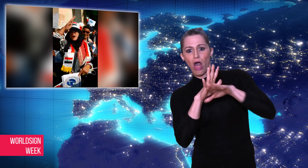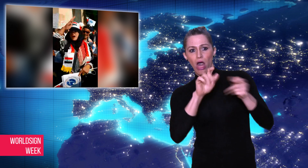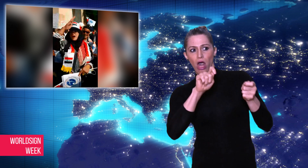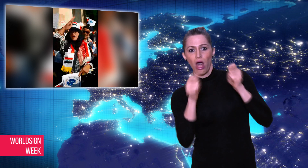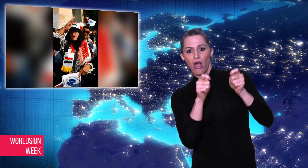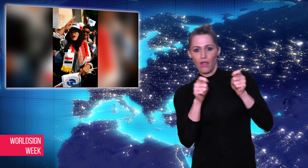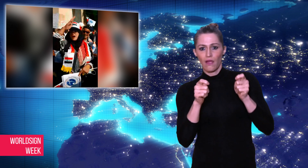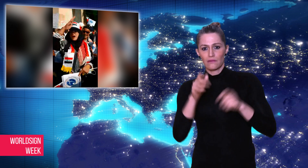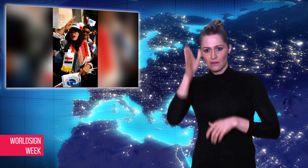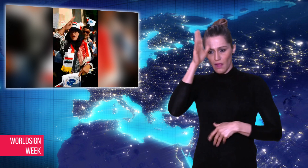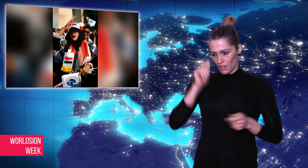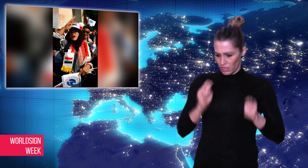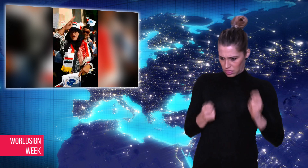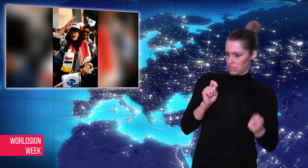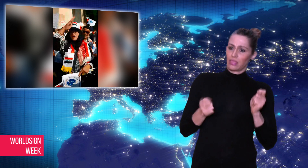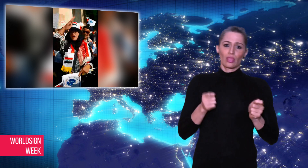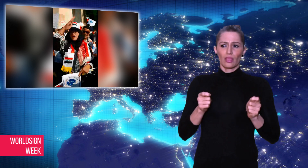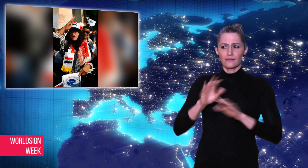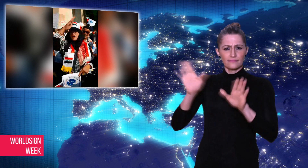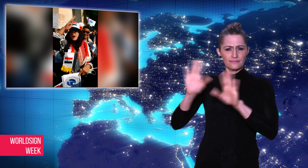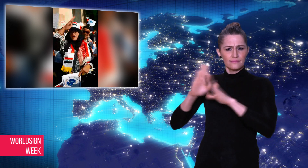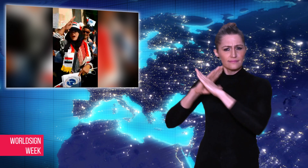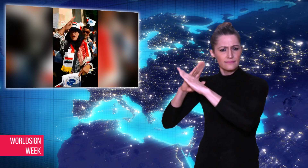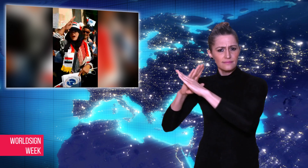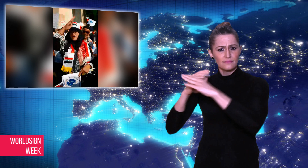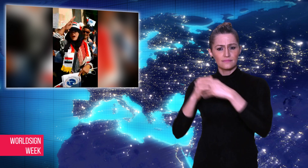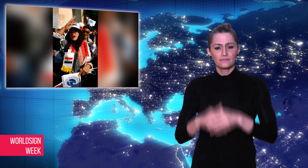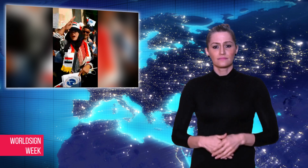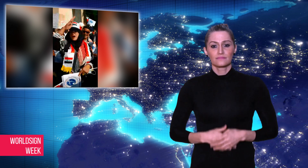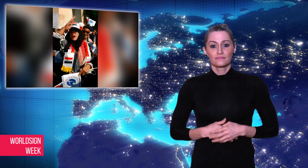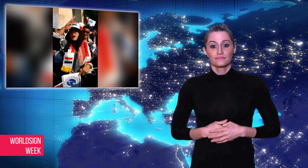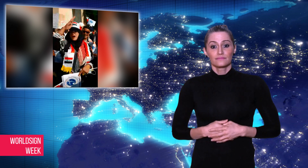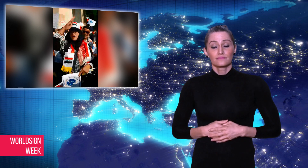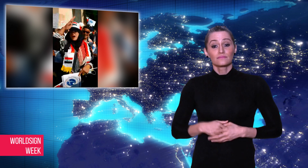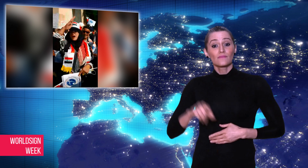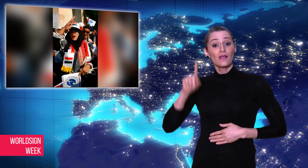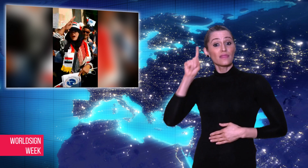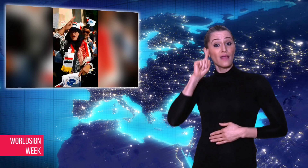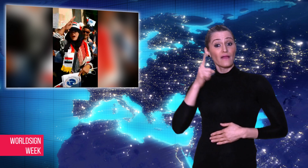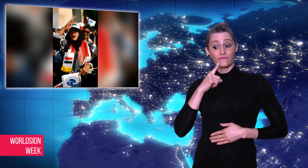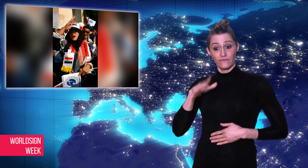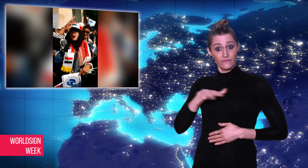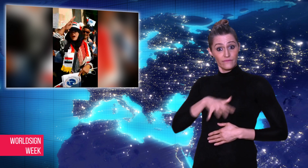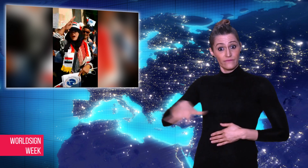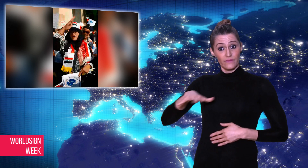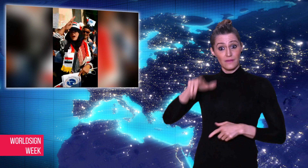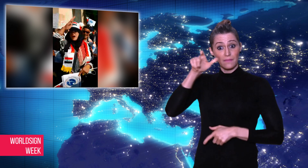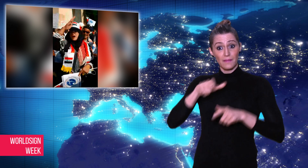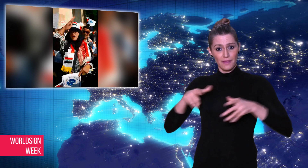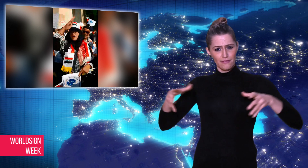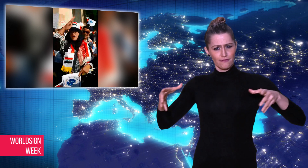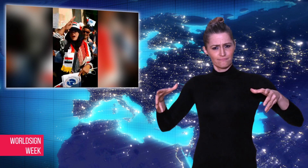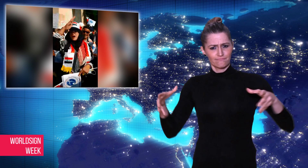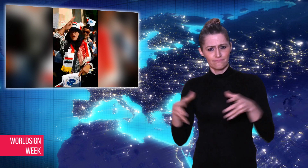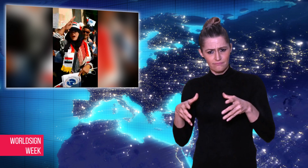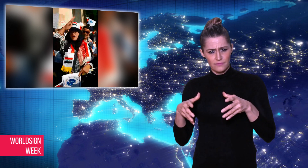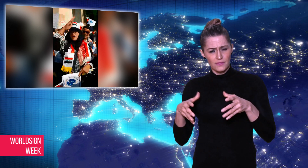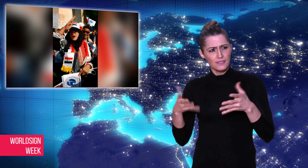The Deaf Community expressed their own